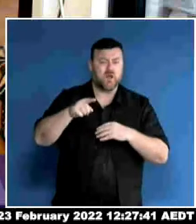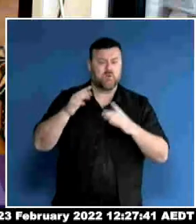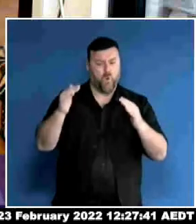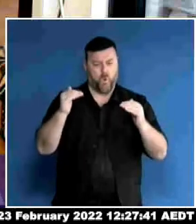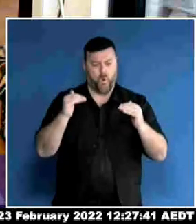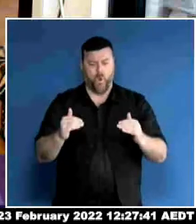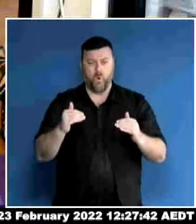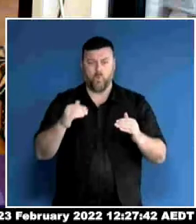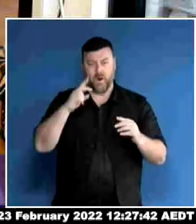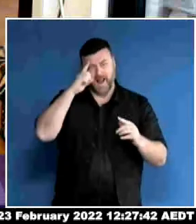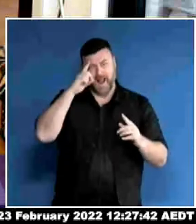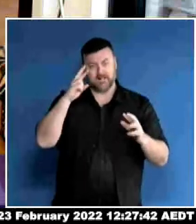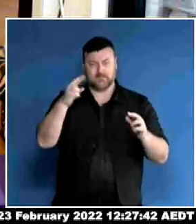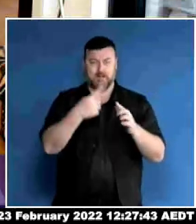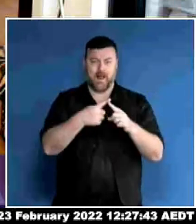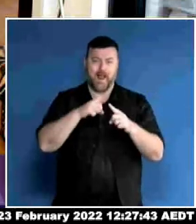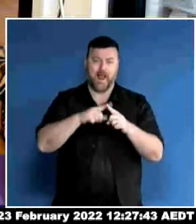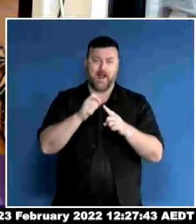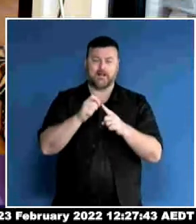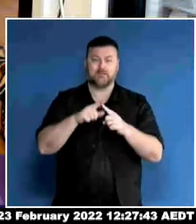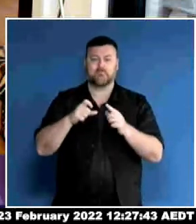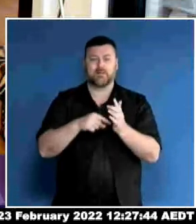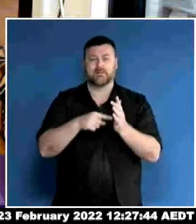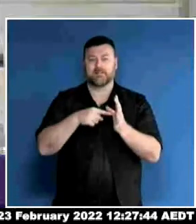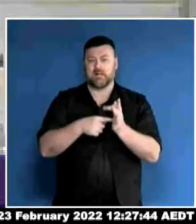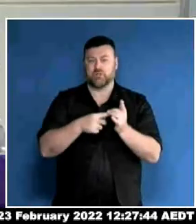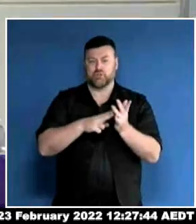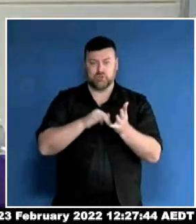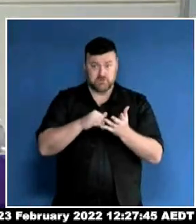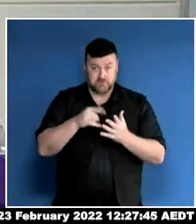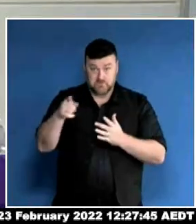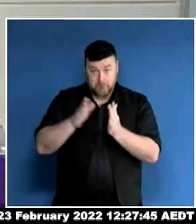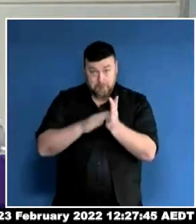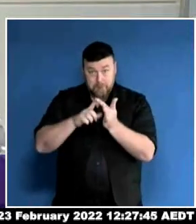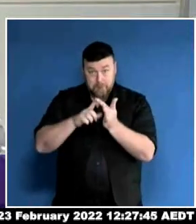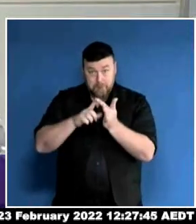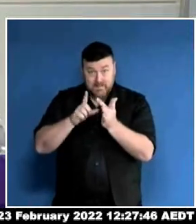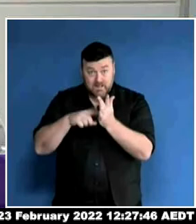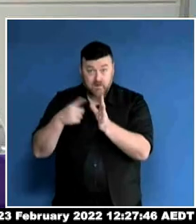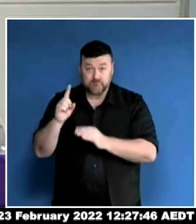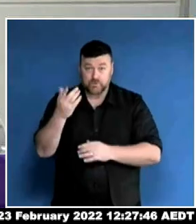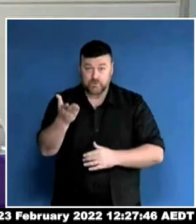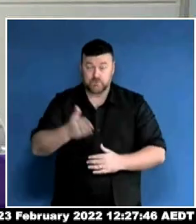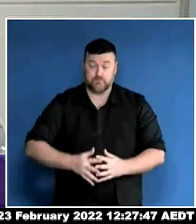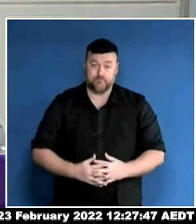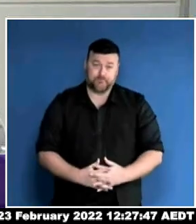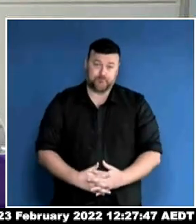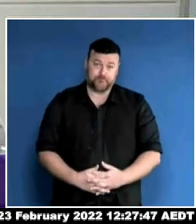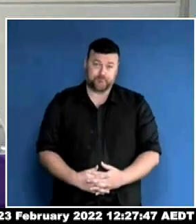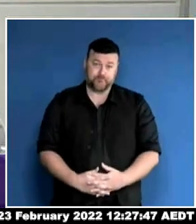Thanks. MS GWYN: Mija speaking.